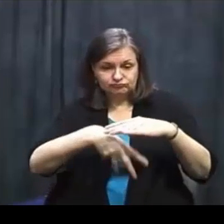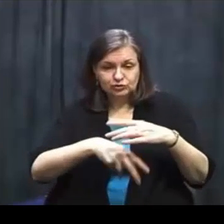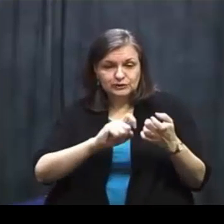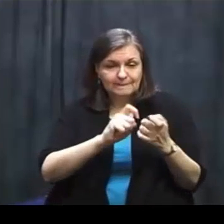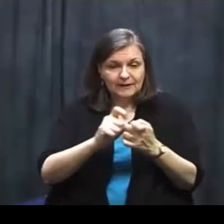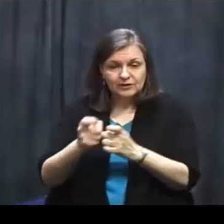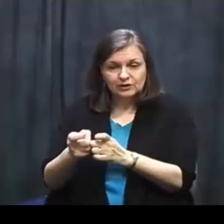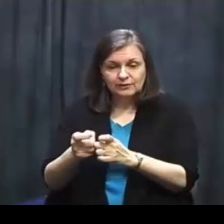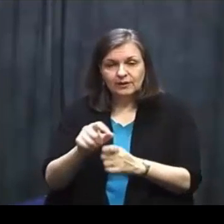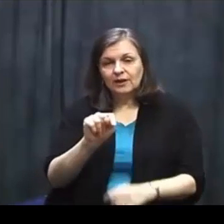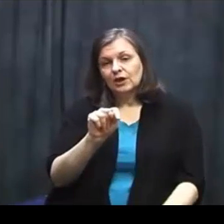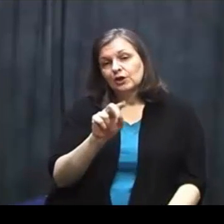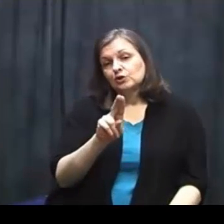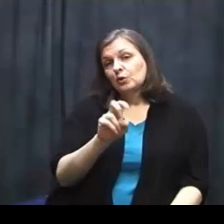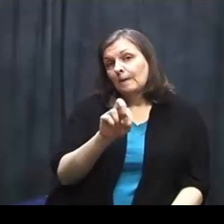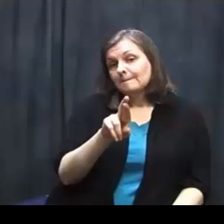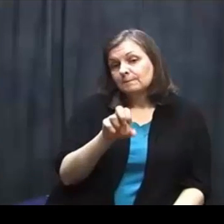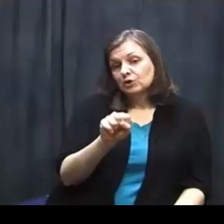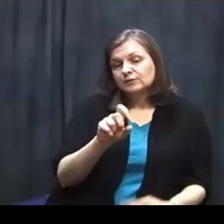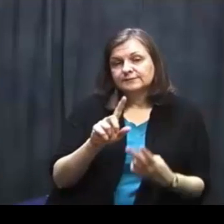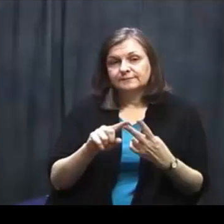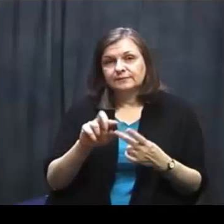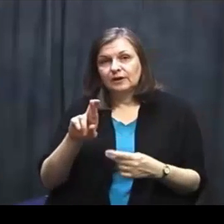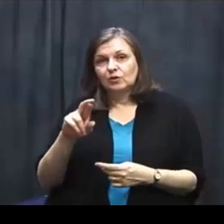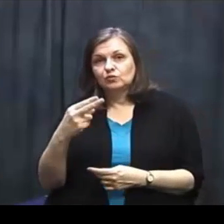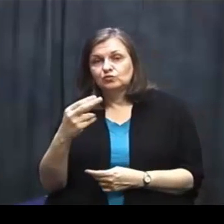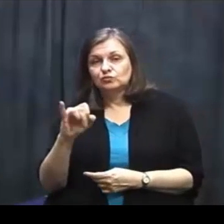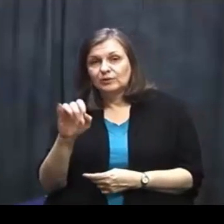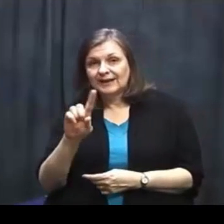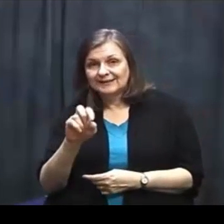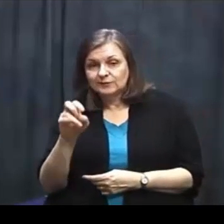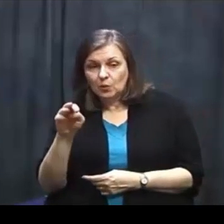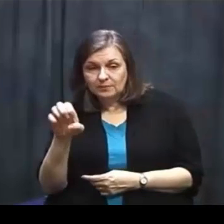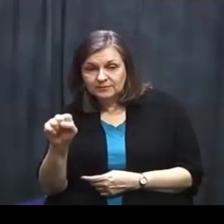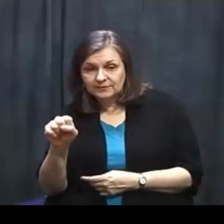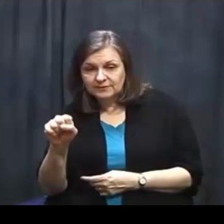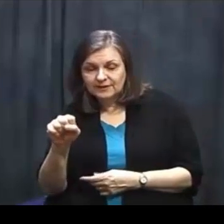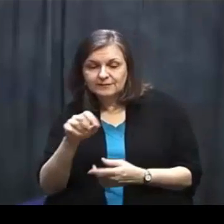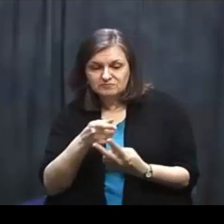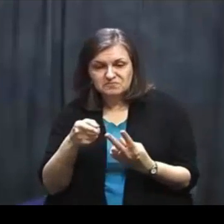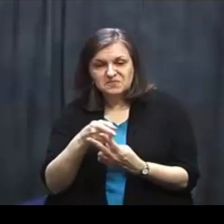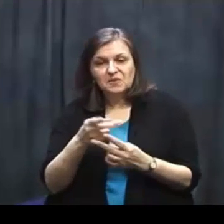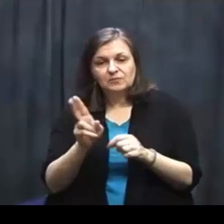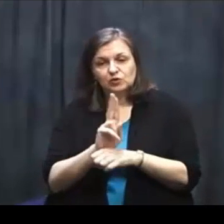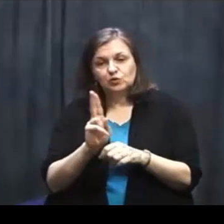in the case of tubers and rhizomes we look at storage of sugar